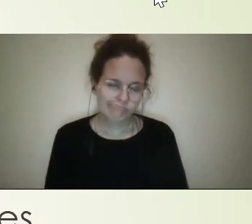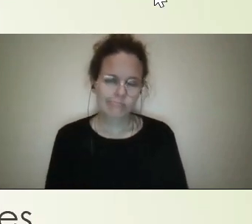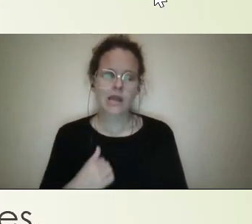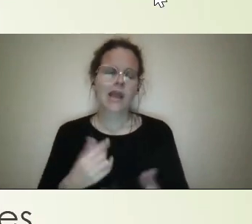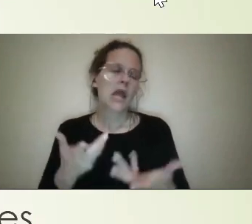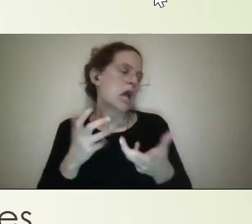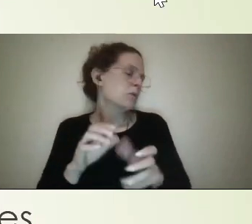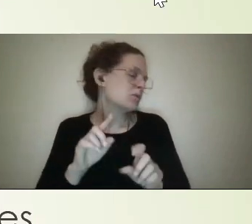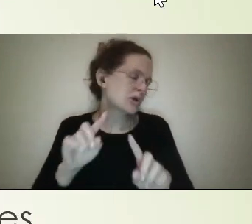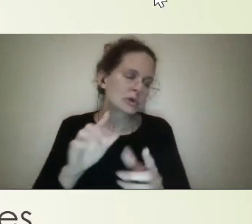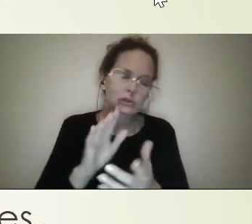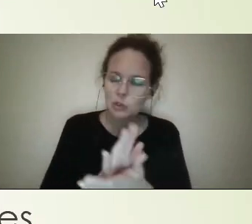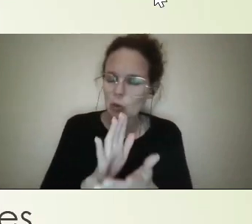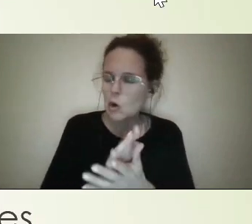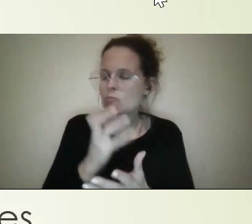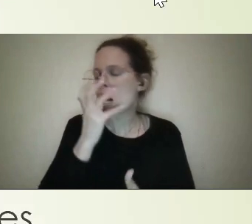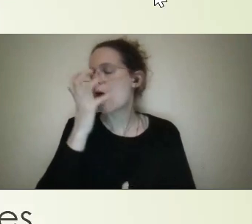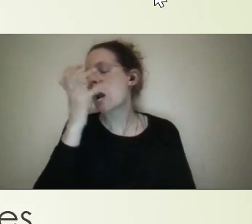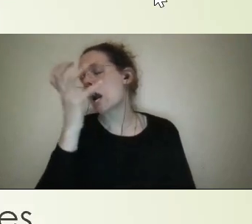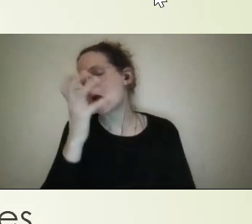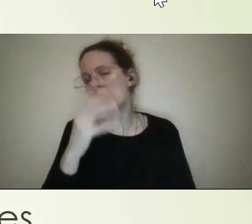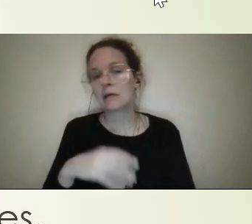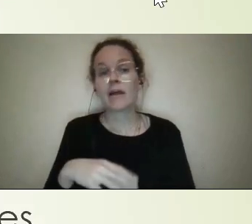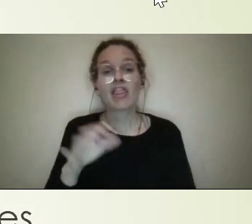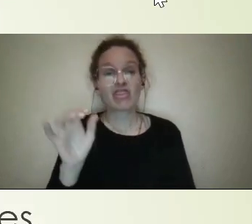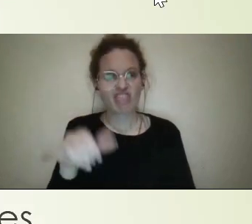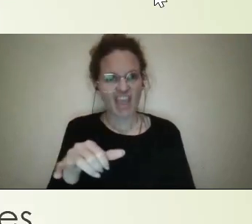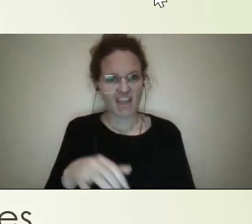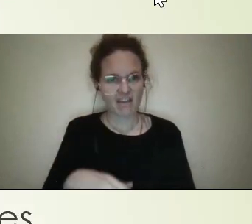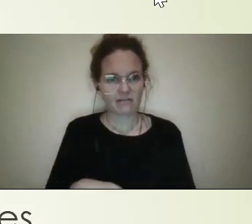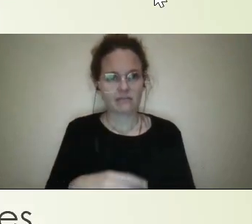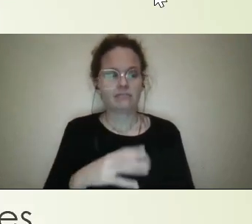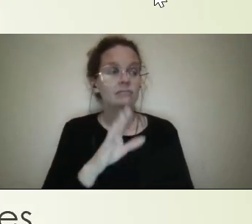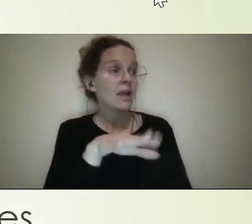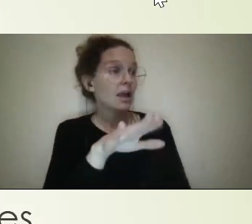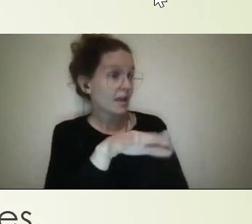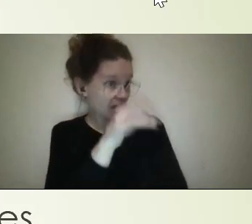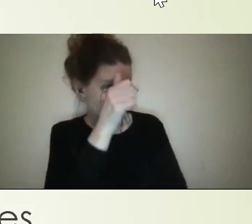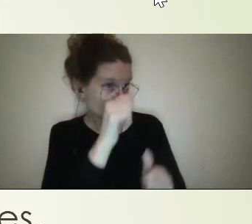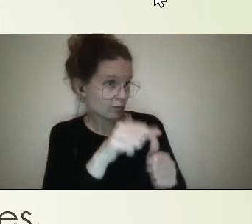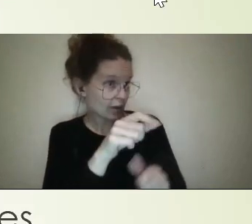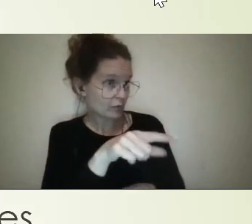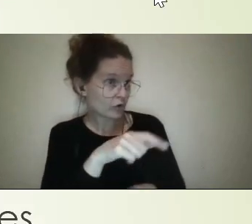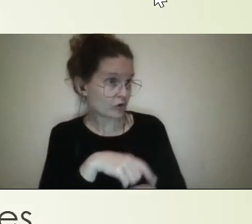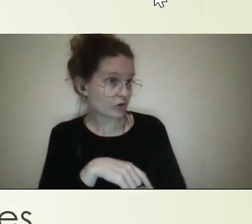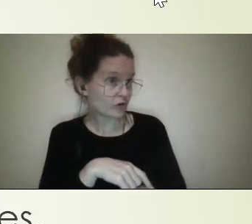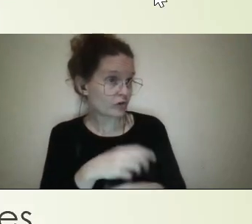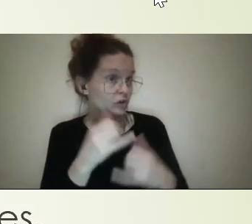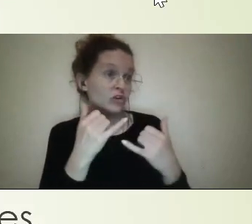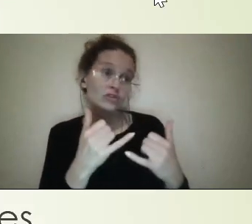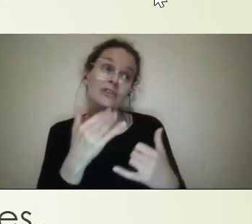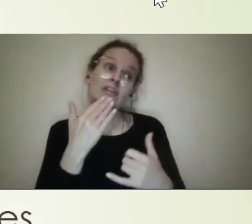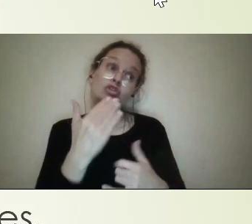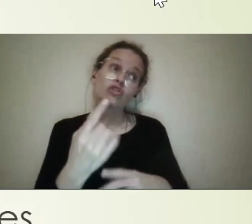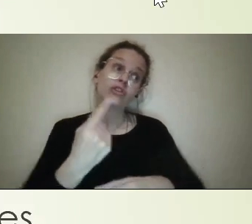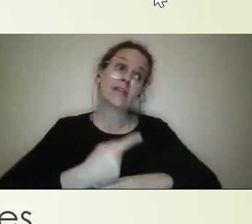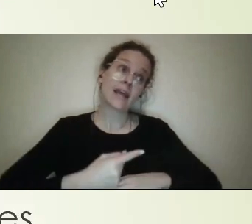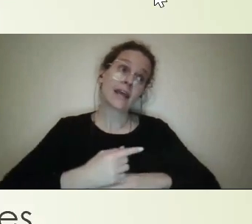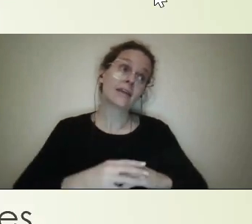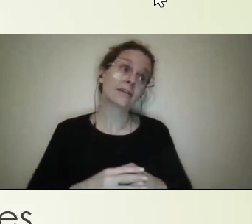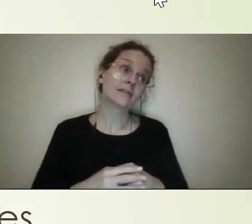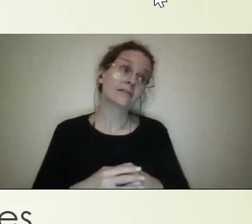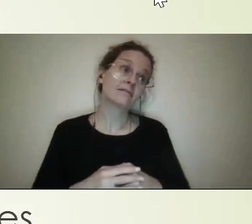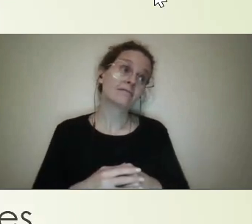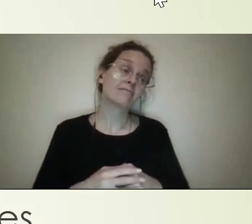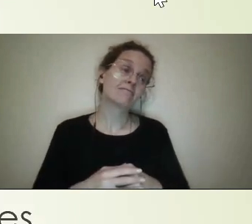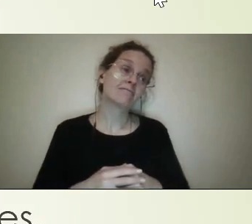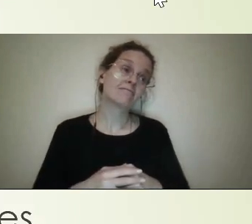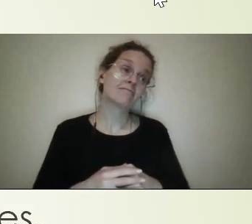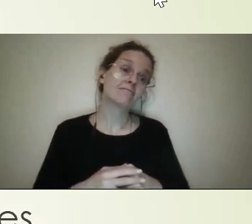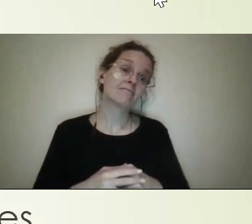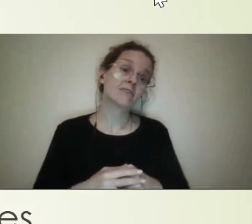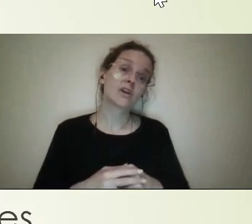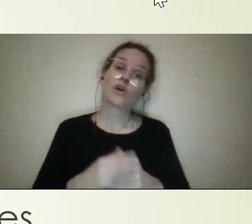of that. I always say "hey, remember today is a good day. We're going to power through it. After